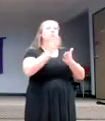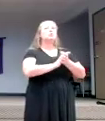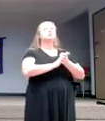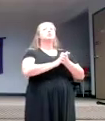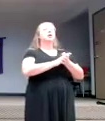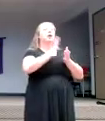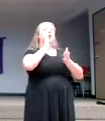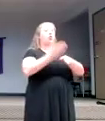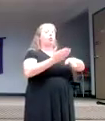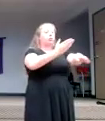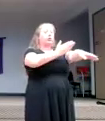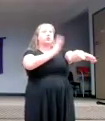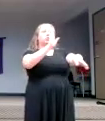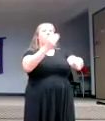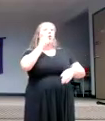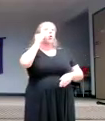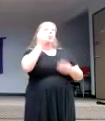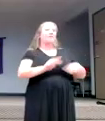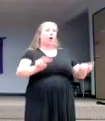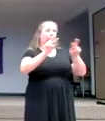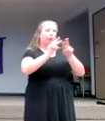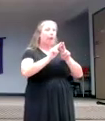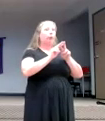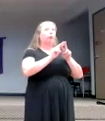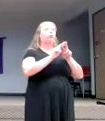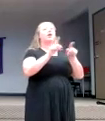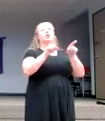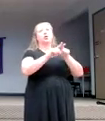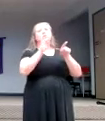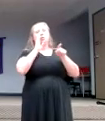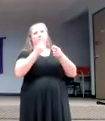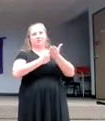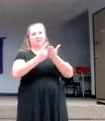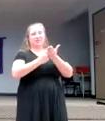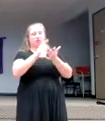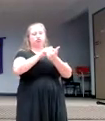gravity system. or sewer system with a grinder pump, which we'll talk more about. You eliminate